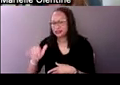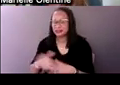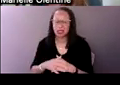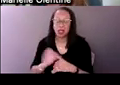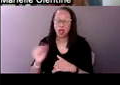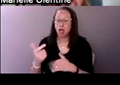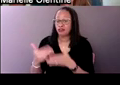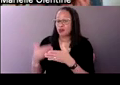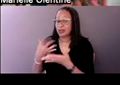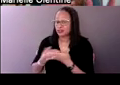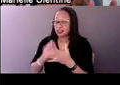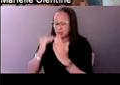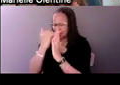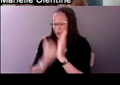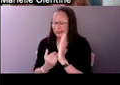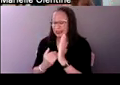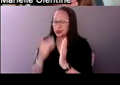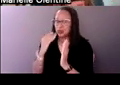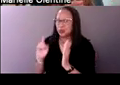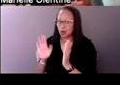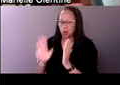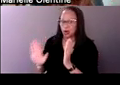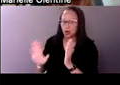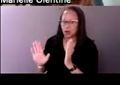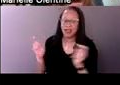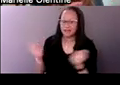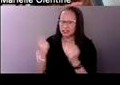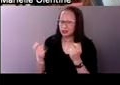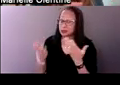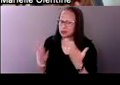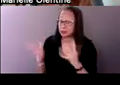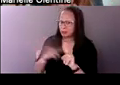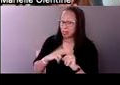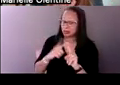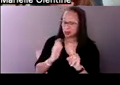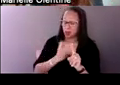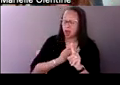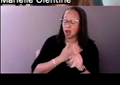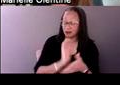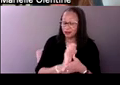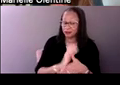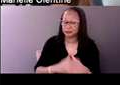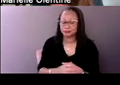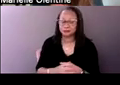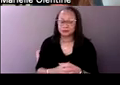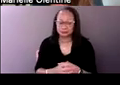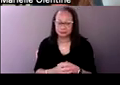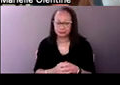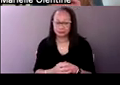waterways, but you probably still want to stick to an environmental documentary. You're looking for a similar genre format.